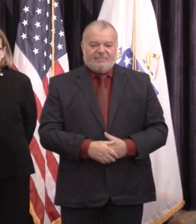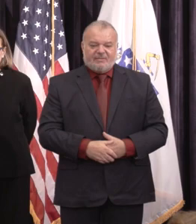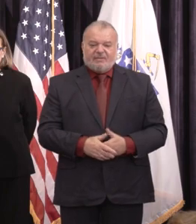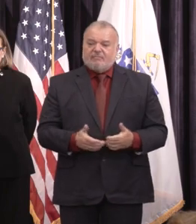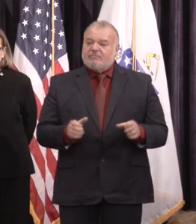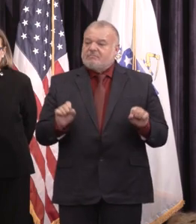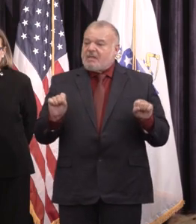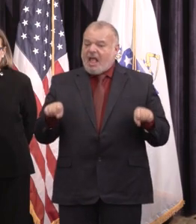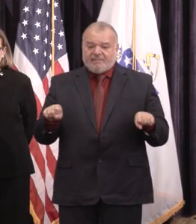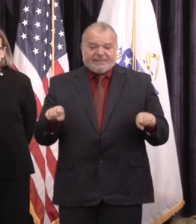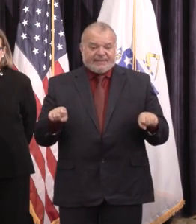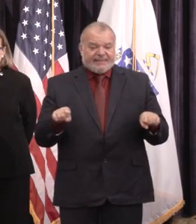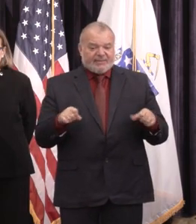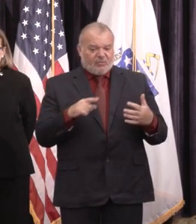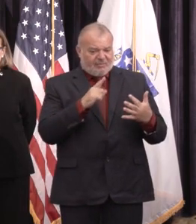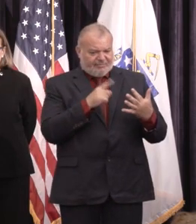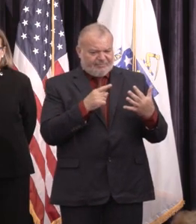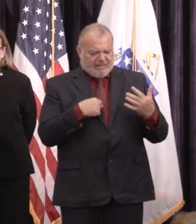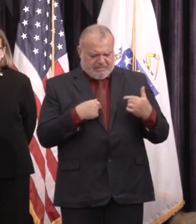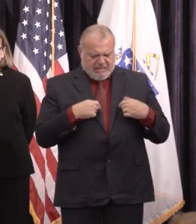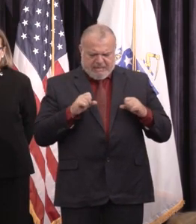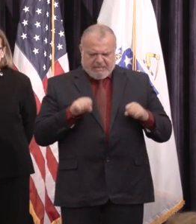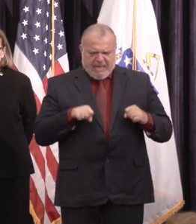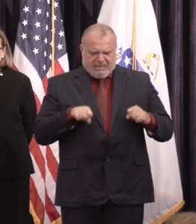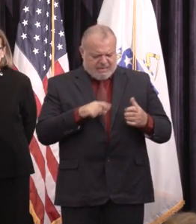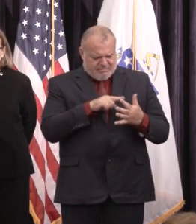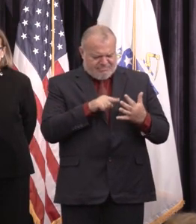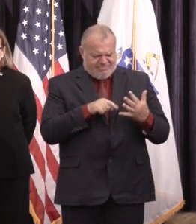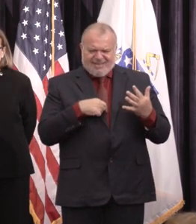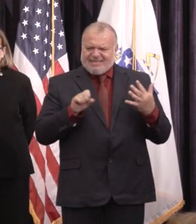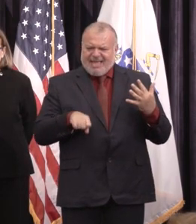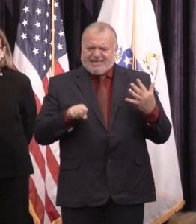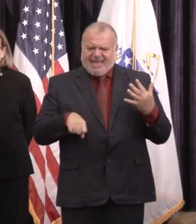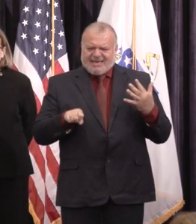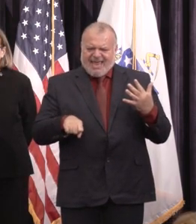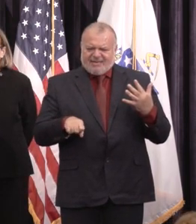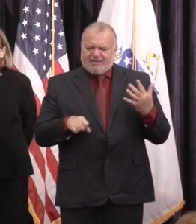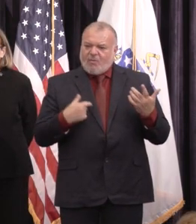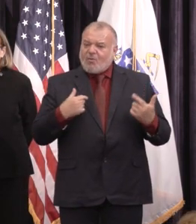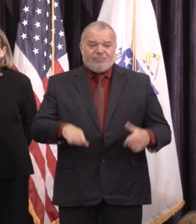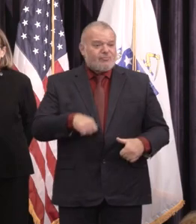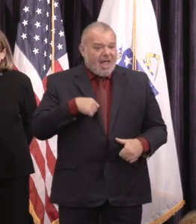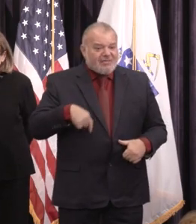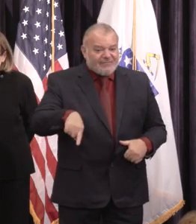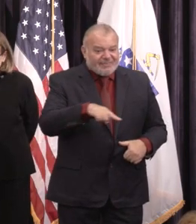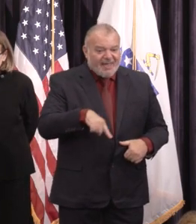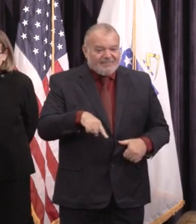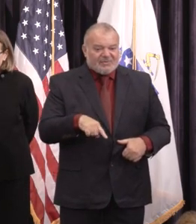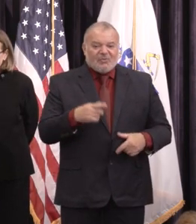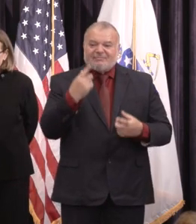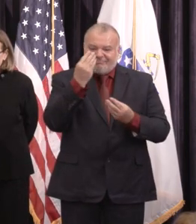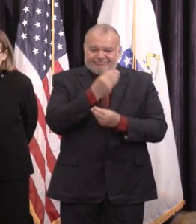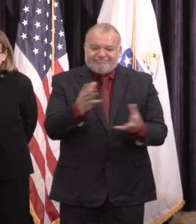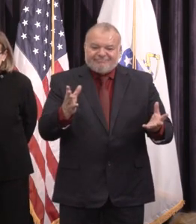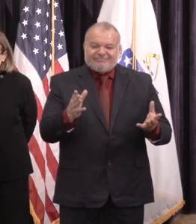and that is why today we are proud to say we are MassAbility. Thank you so much for being